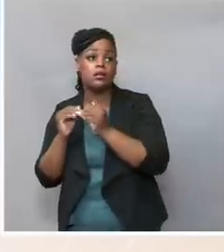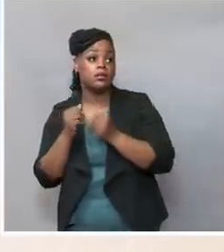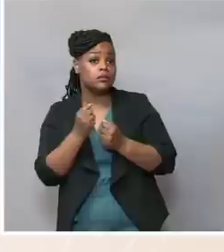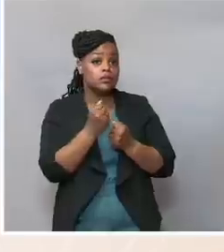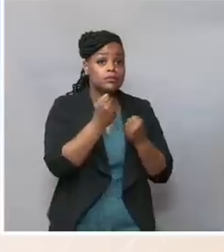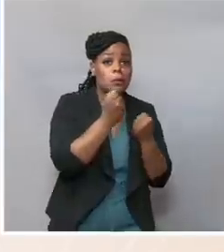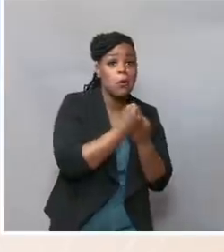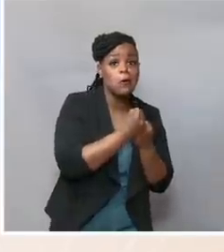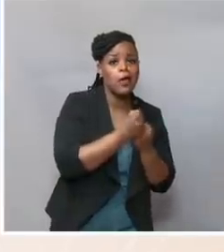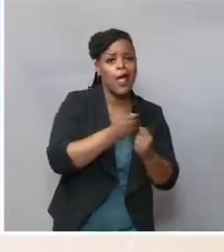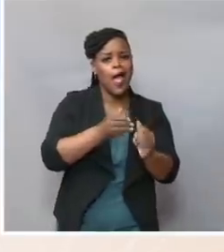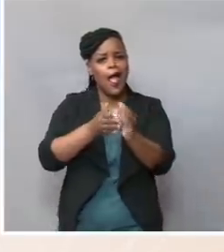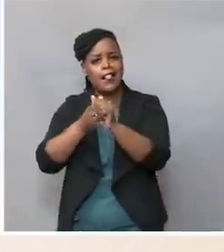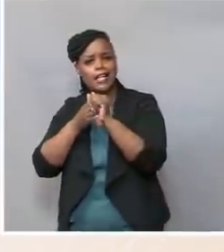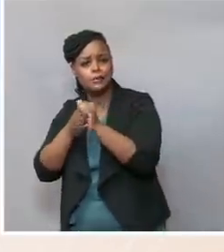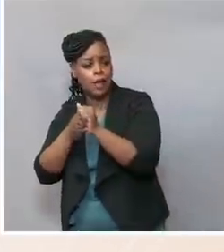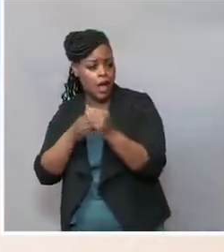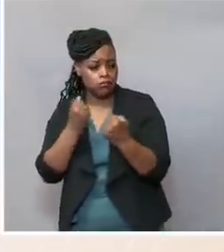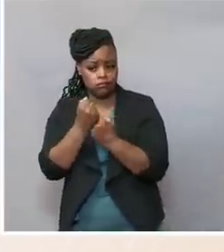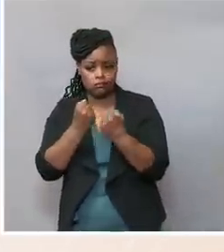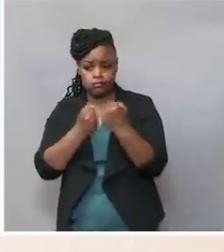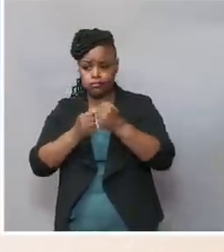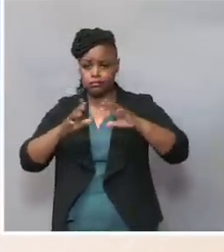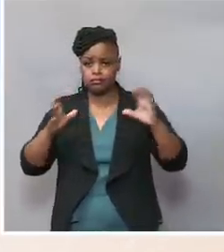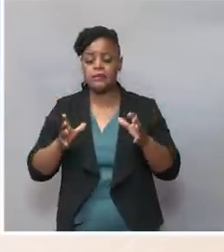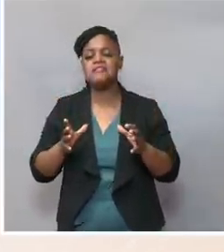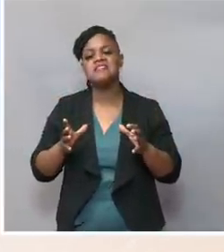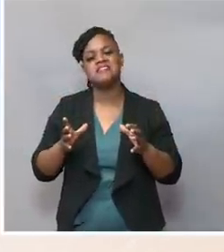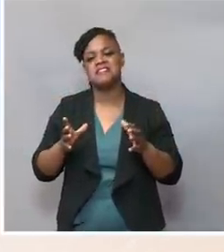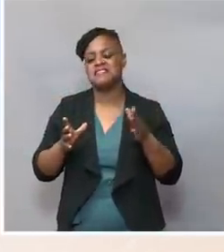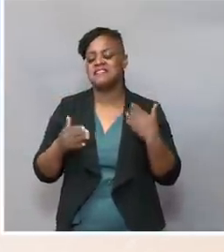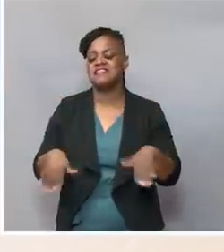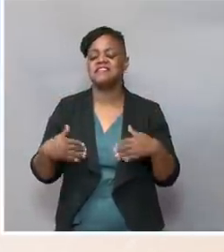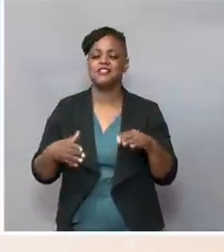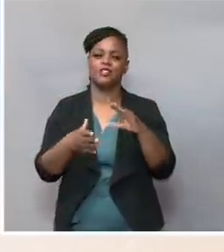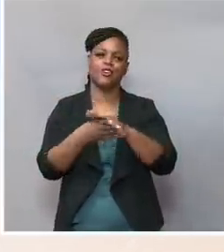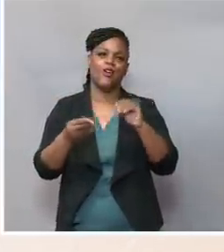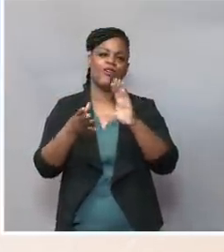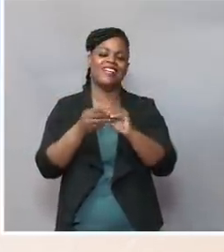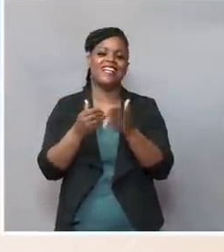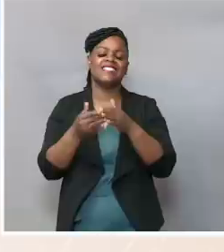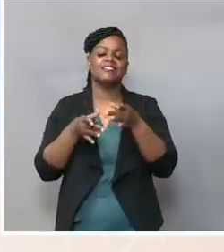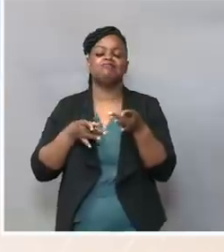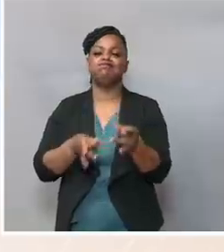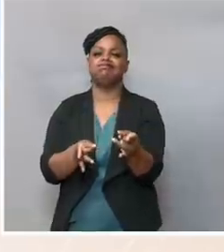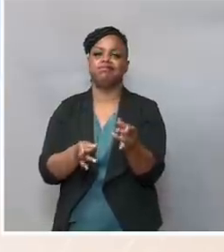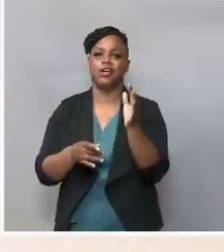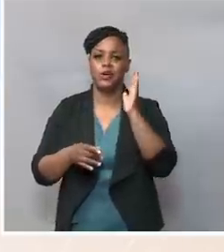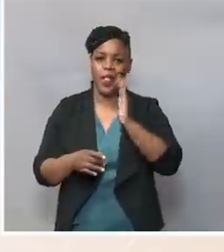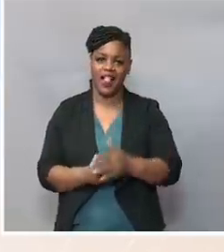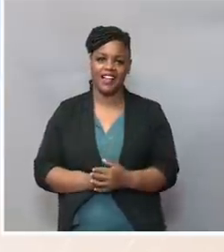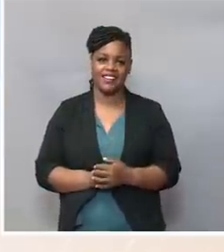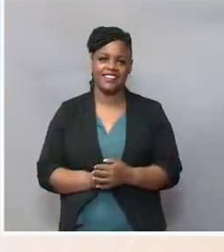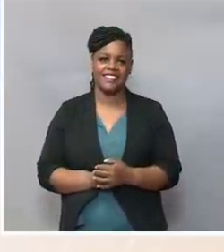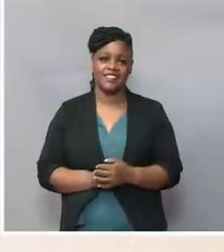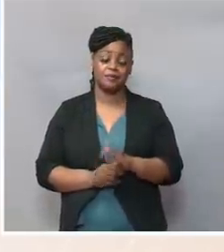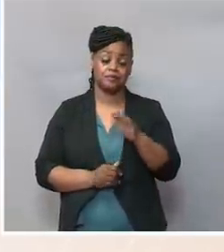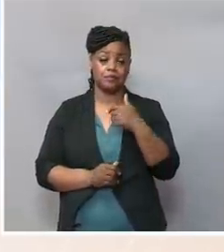to tell these stories. So, thank you so much. I'm going to ask if you have any more closing thoughts